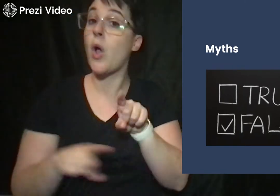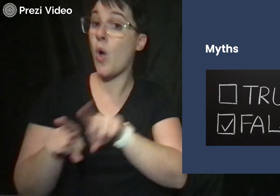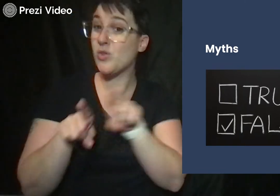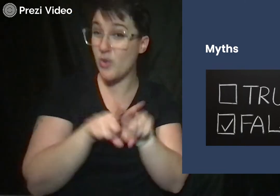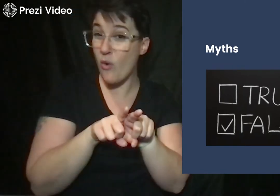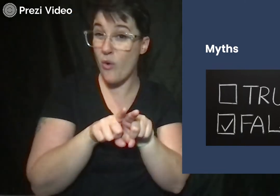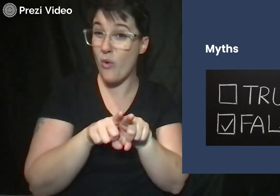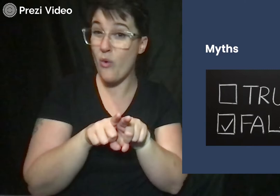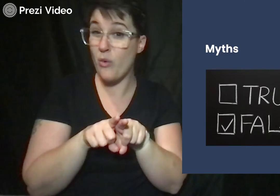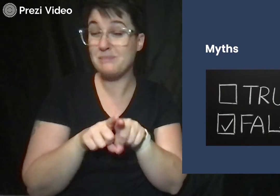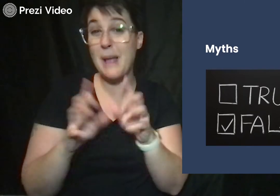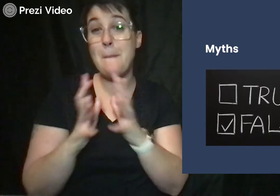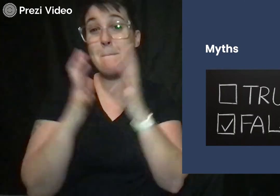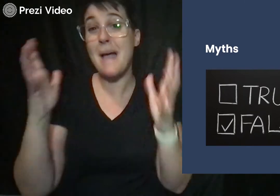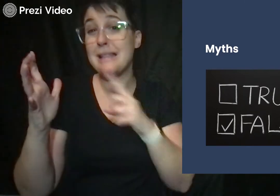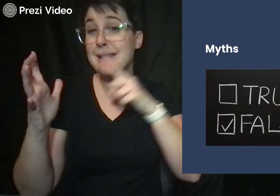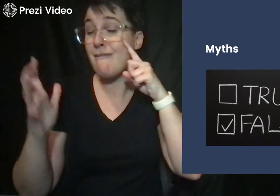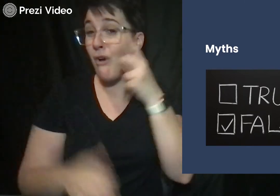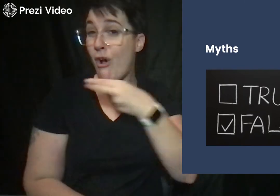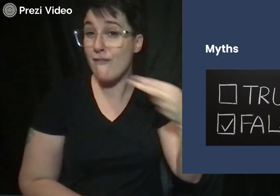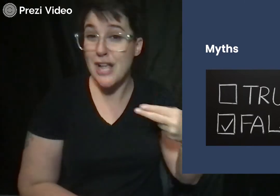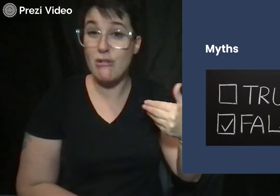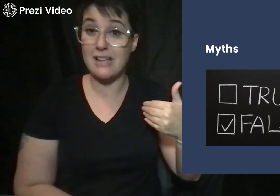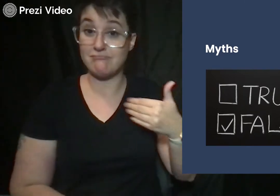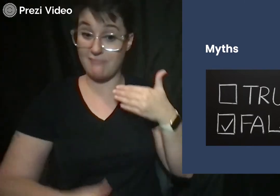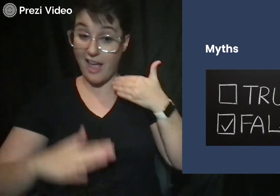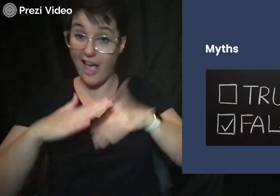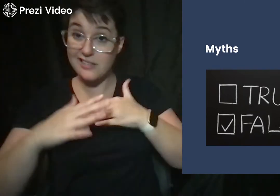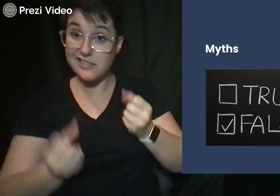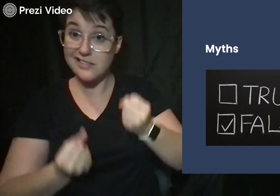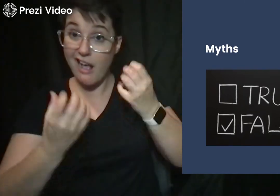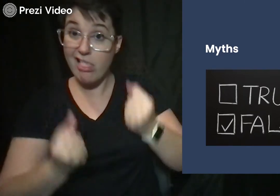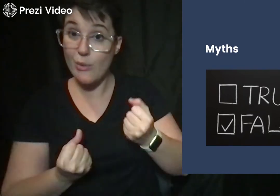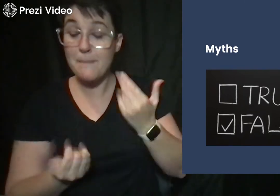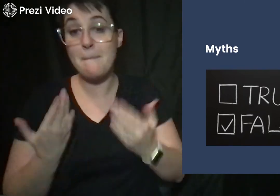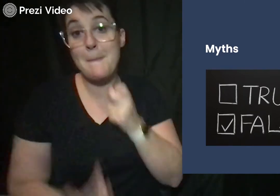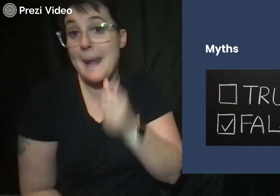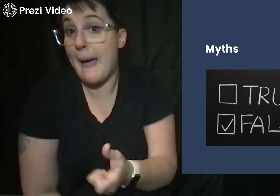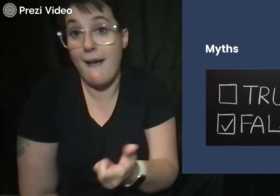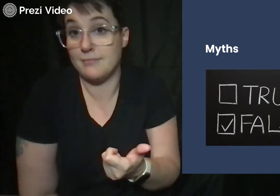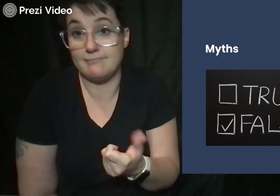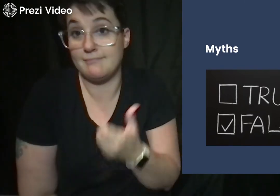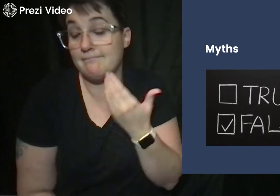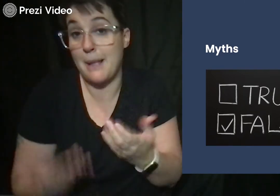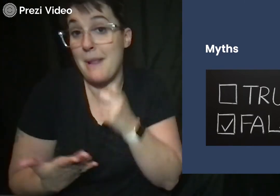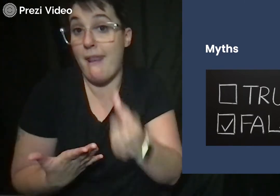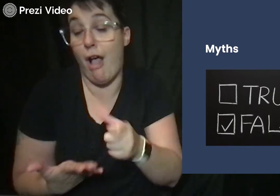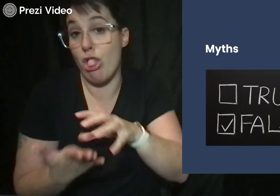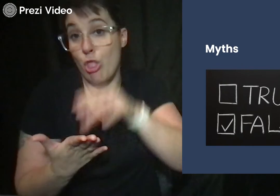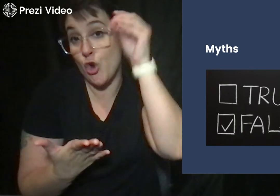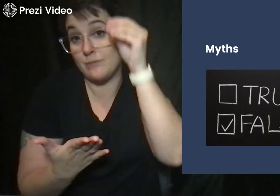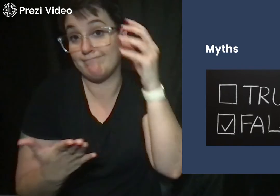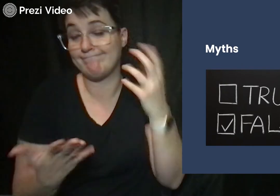Also, a lot of DHH people may never have had access to learning sign language growing up.